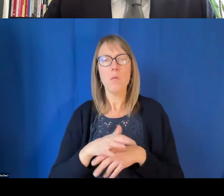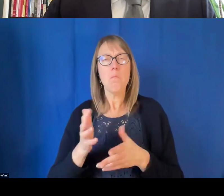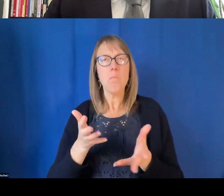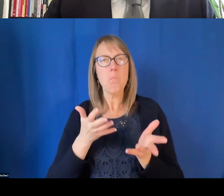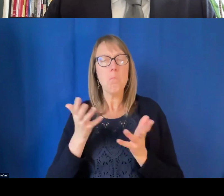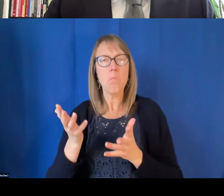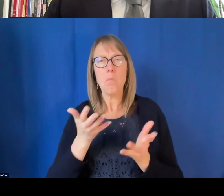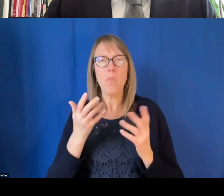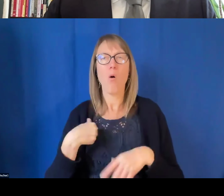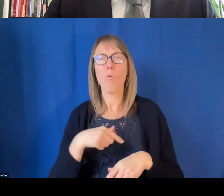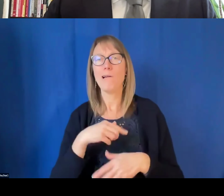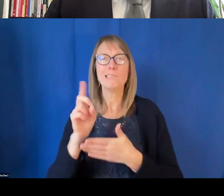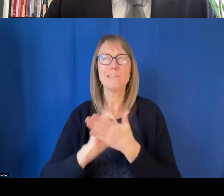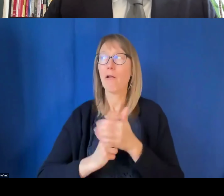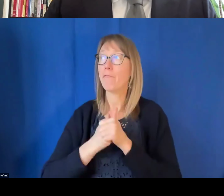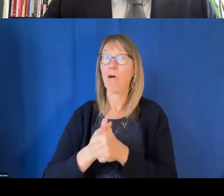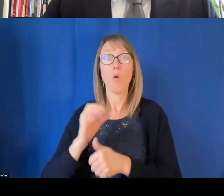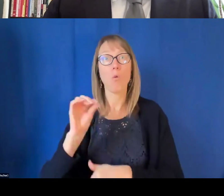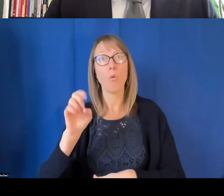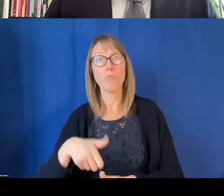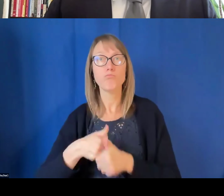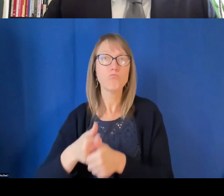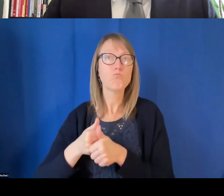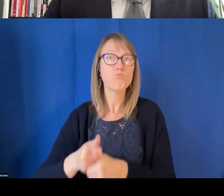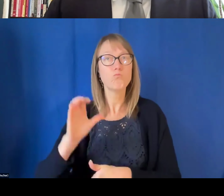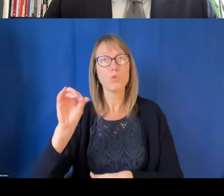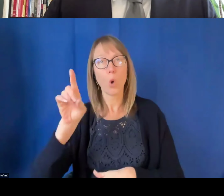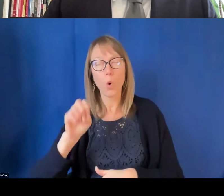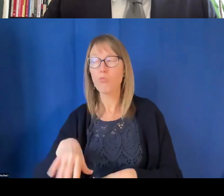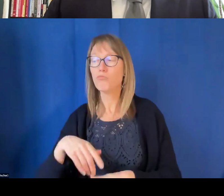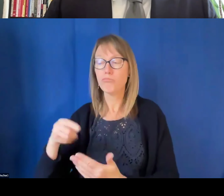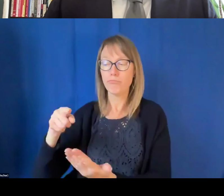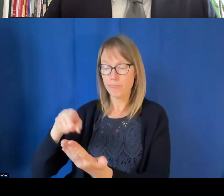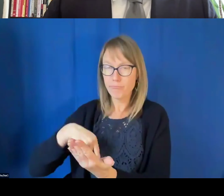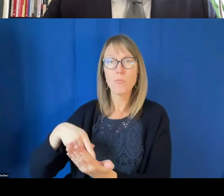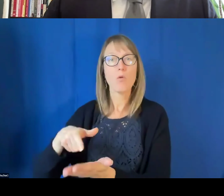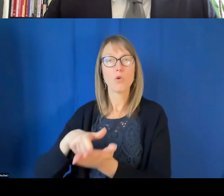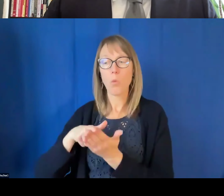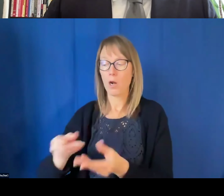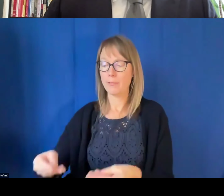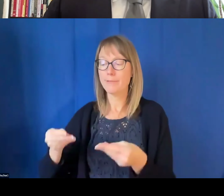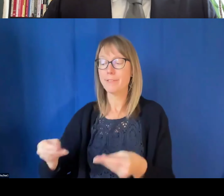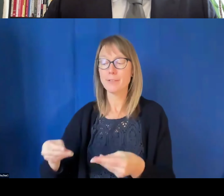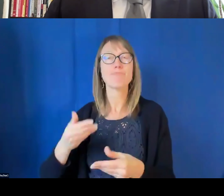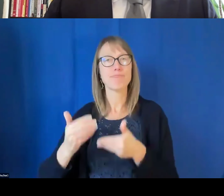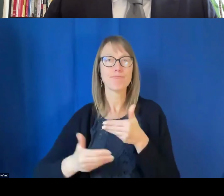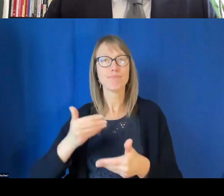you're just designing to code and so you're designing to the requirements that are laid out in front of you and you're making assumptions.